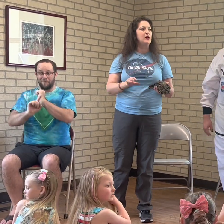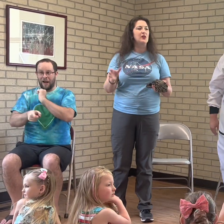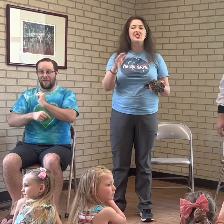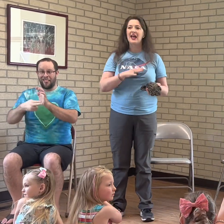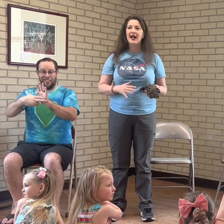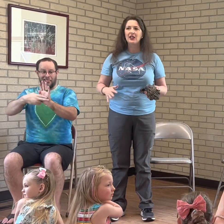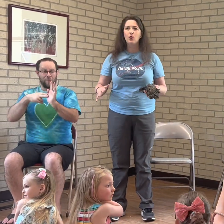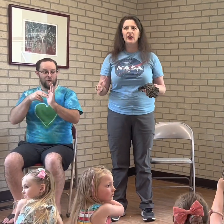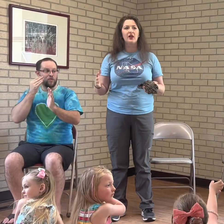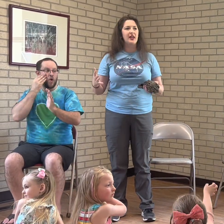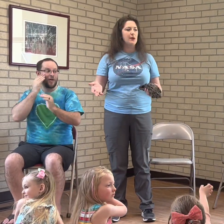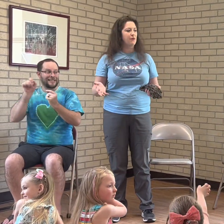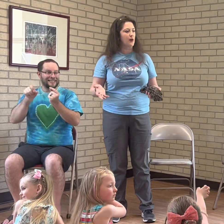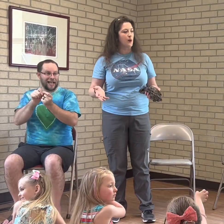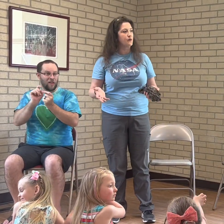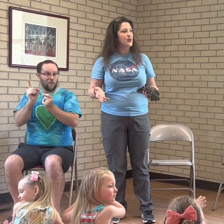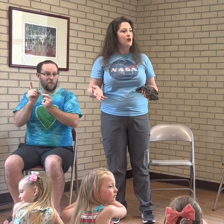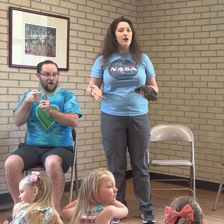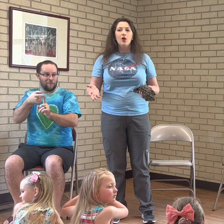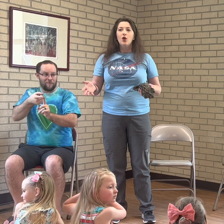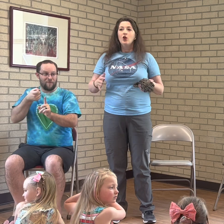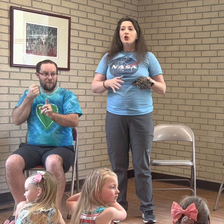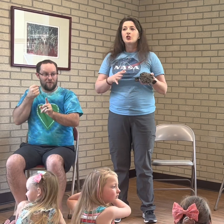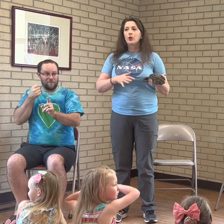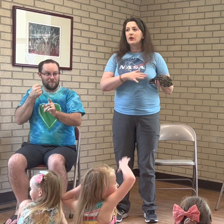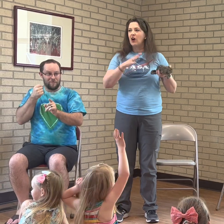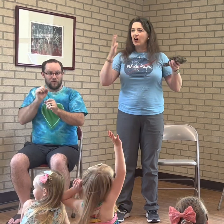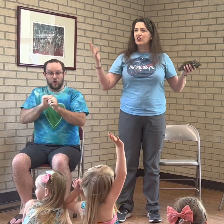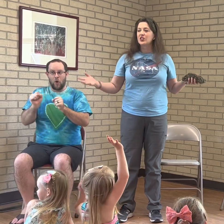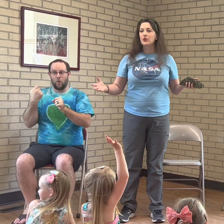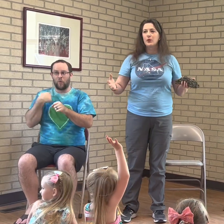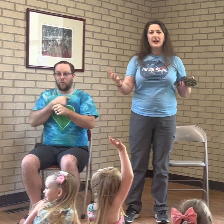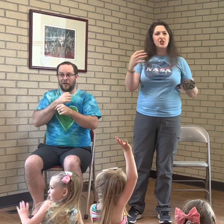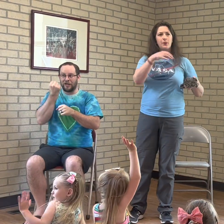way we know exactly where it came from, so we're gonna understand. So we can't just like